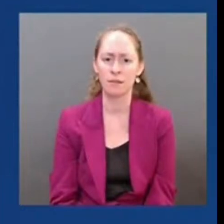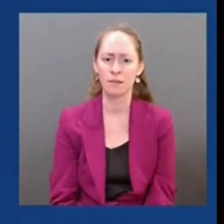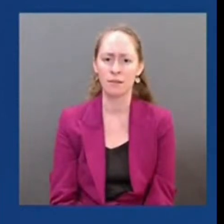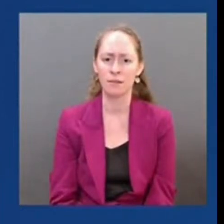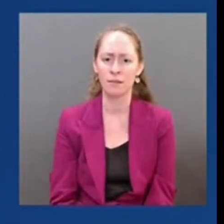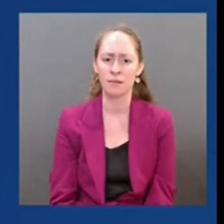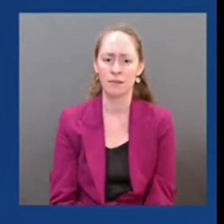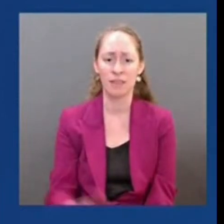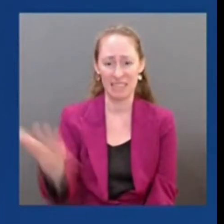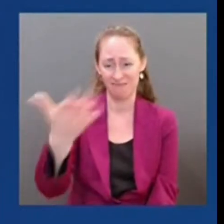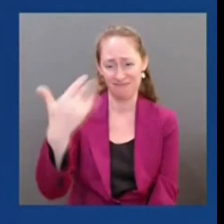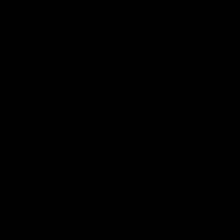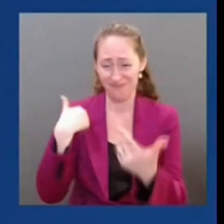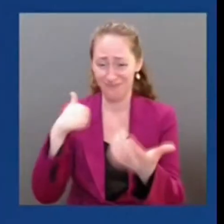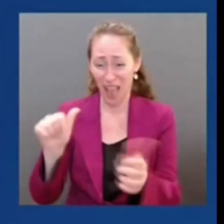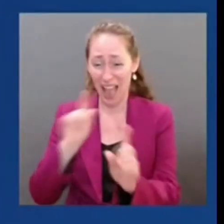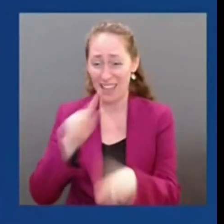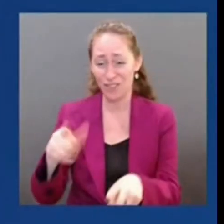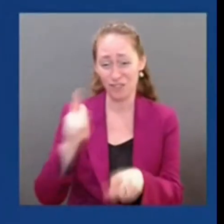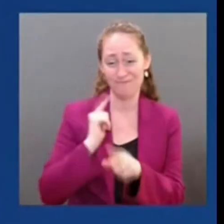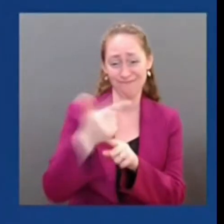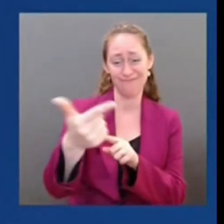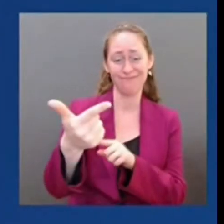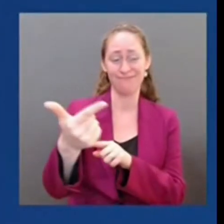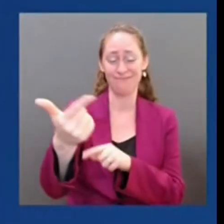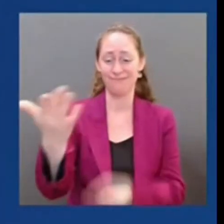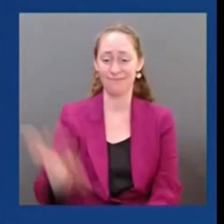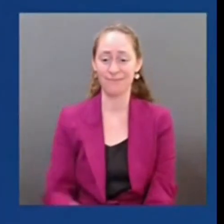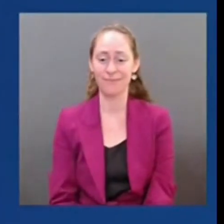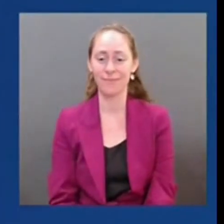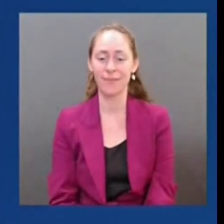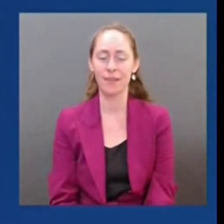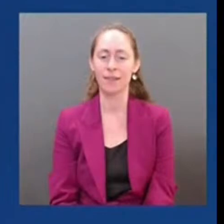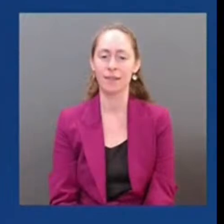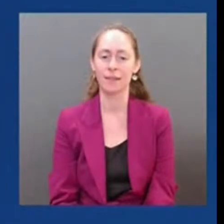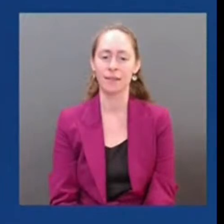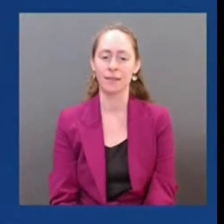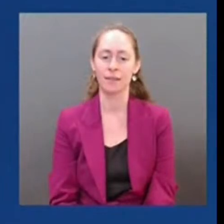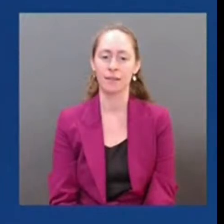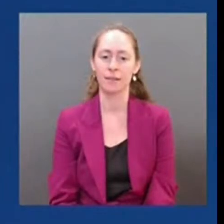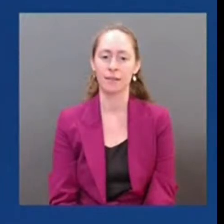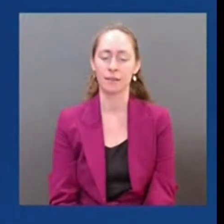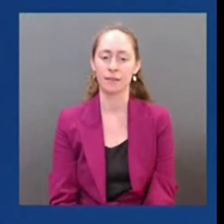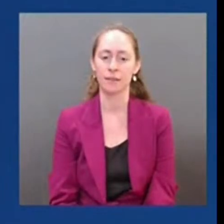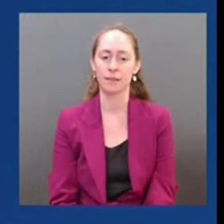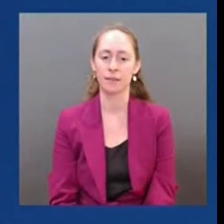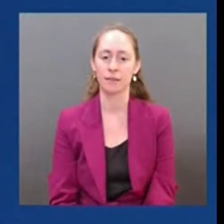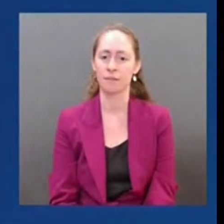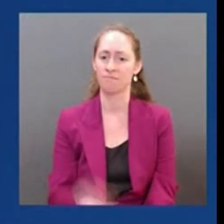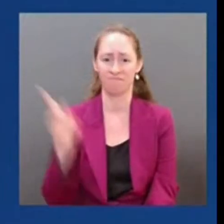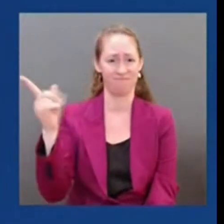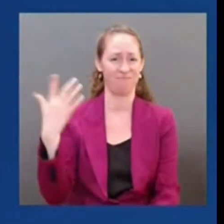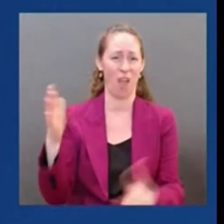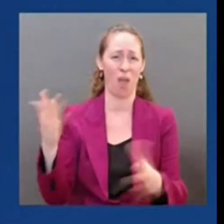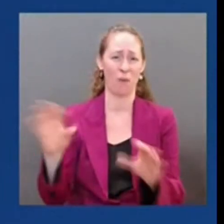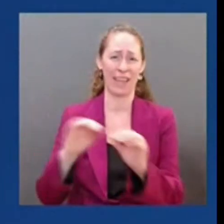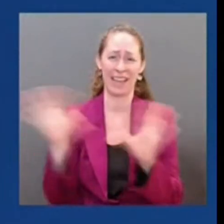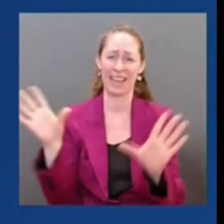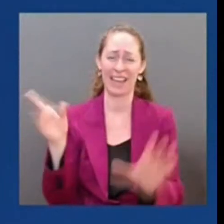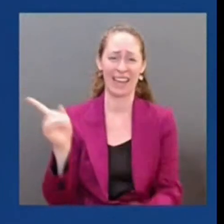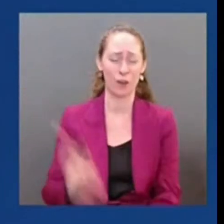ANY THOUGHTS ON HOW YOU SEE THE